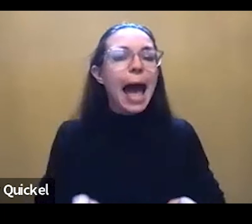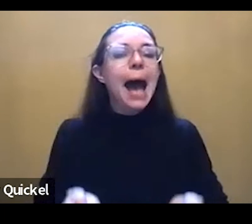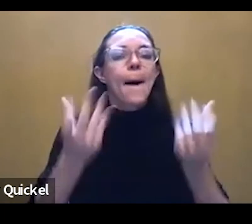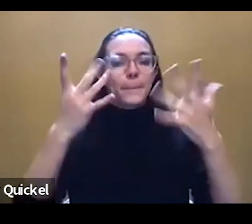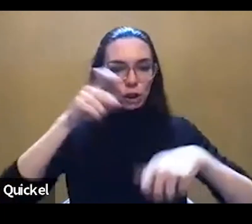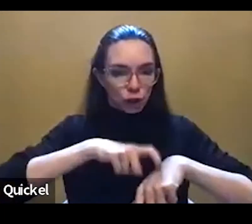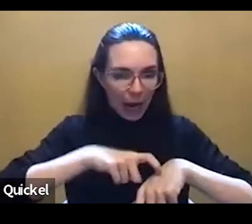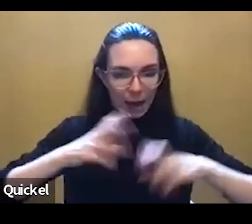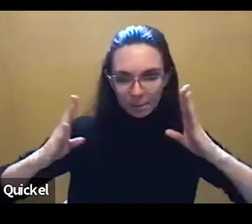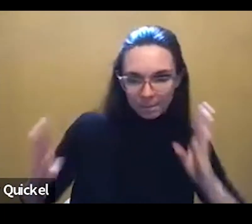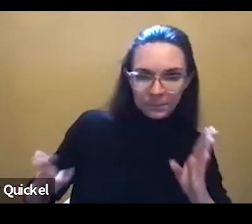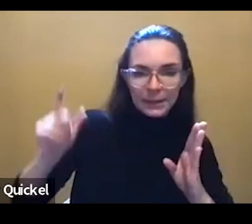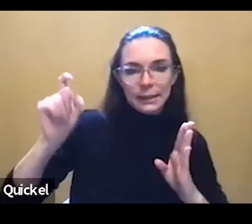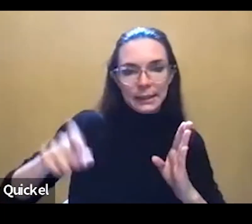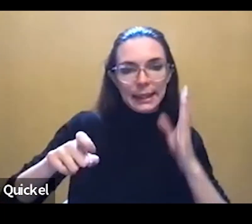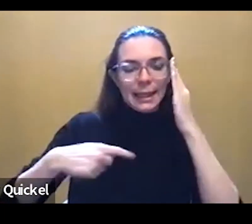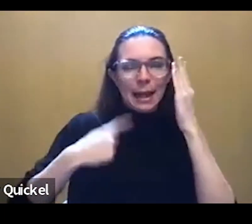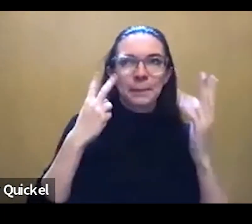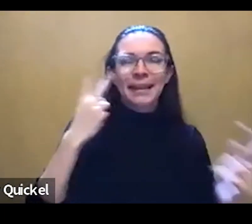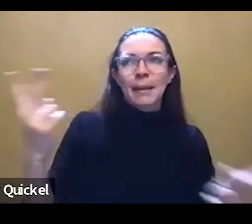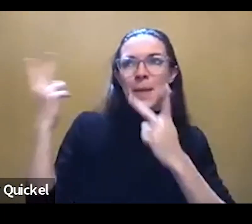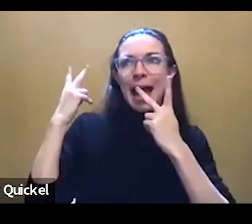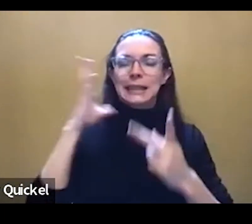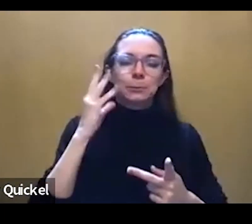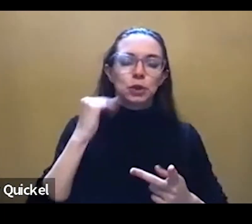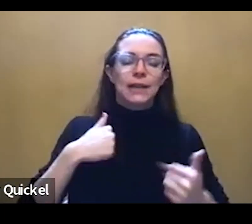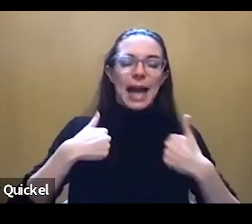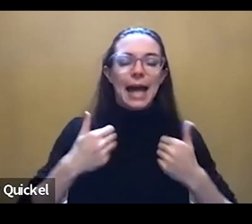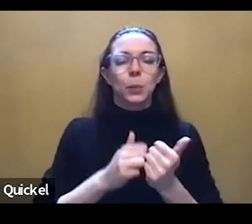spent? I mean, I'm thinking to experiences of victim